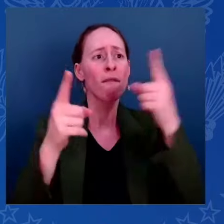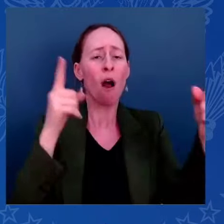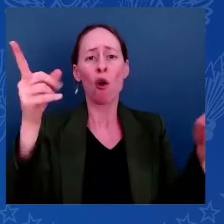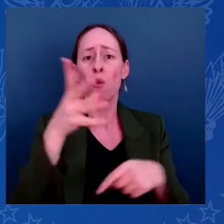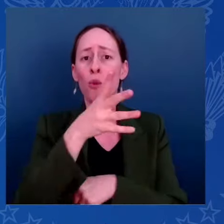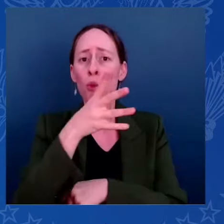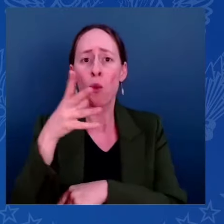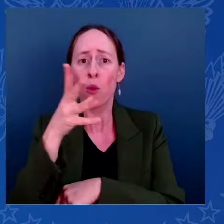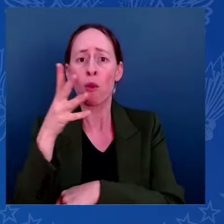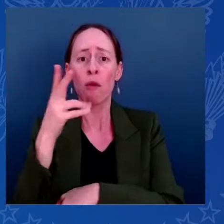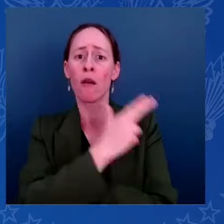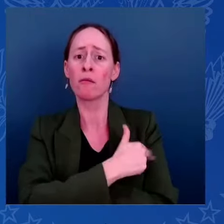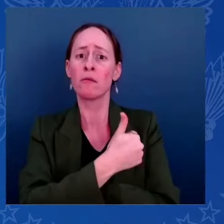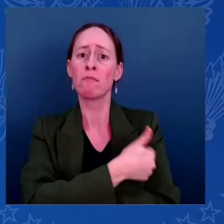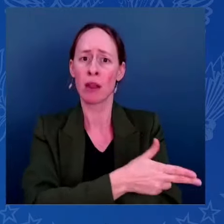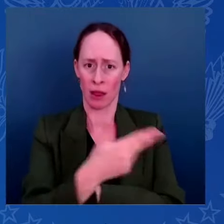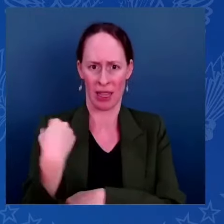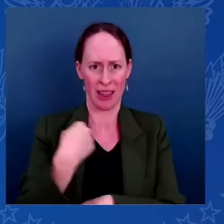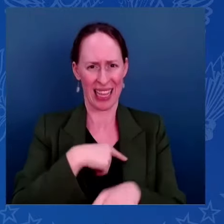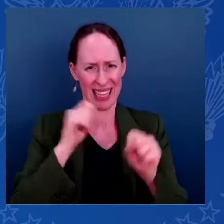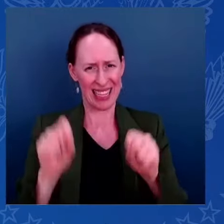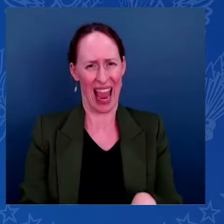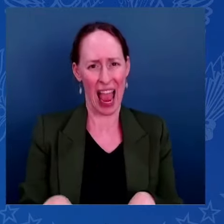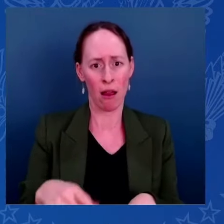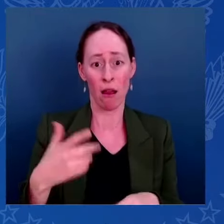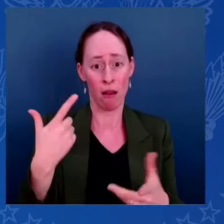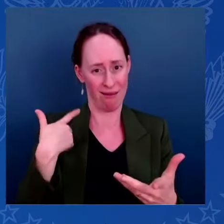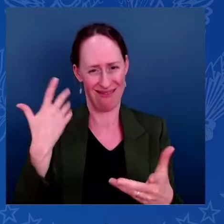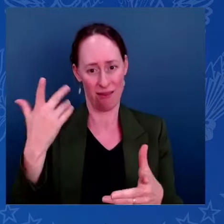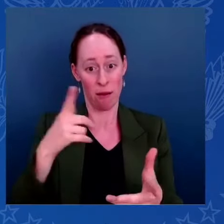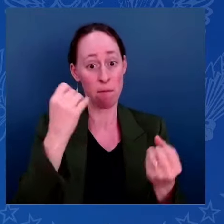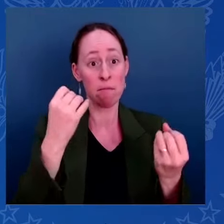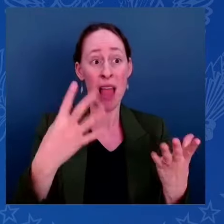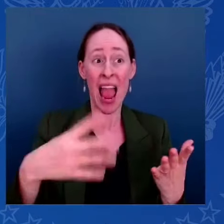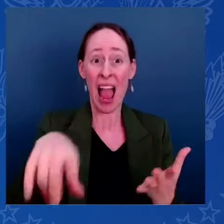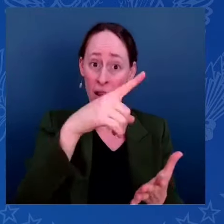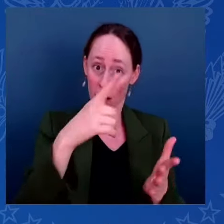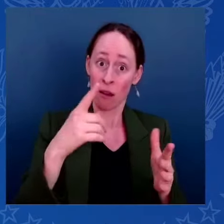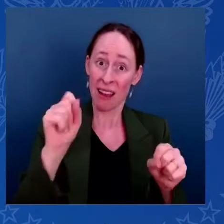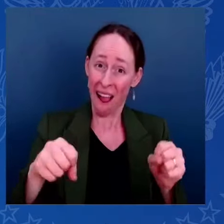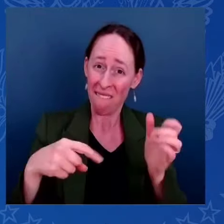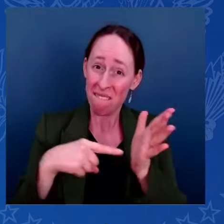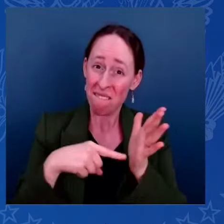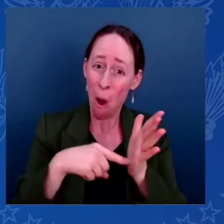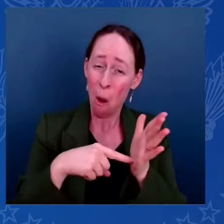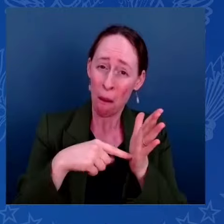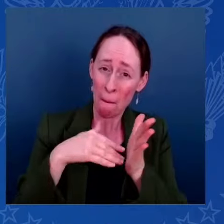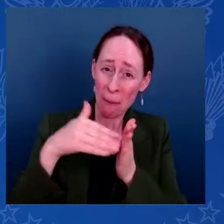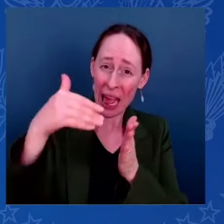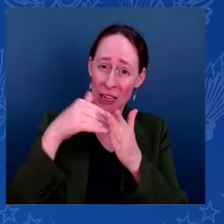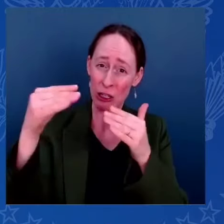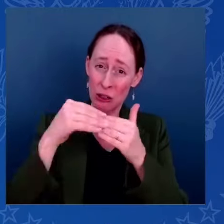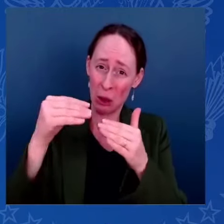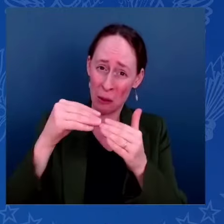and it inspires our team to keep the pedal to the metal. Mr. President, Dr. Biden, I want to thank you both